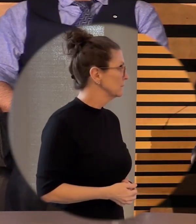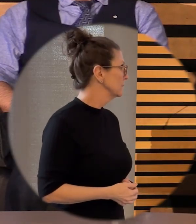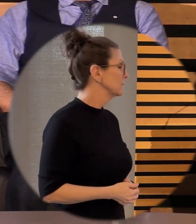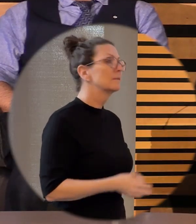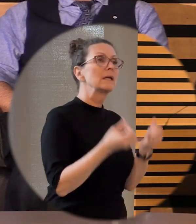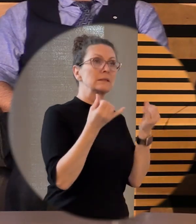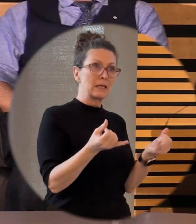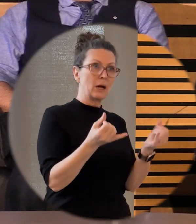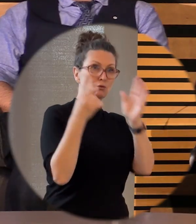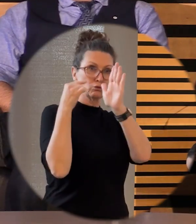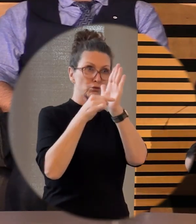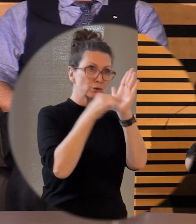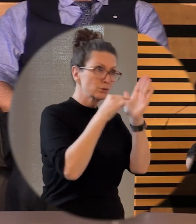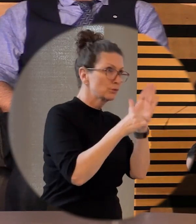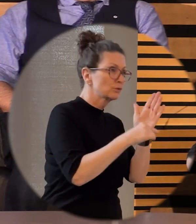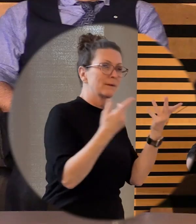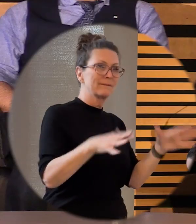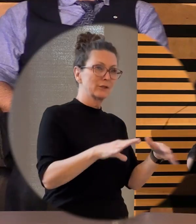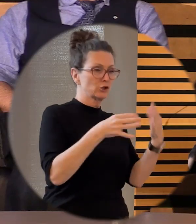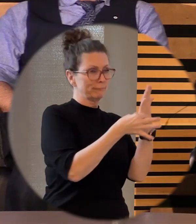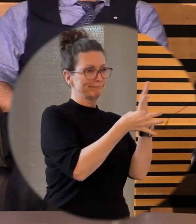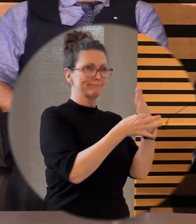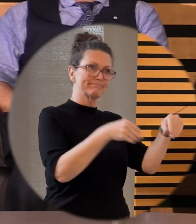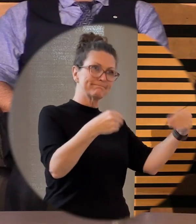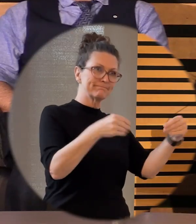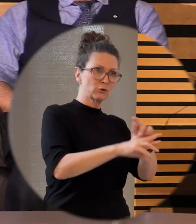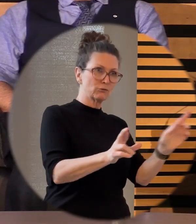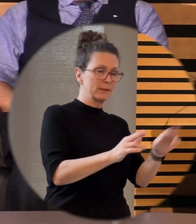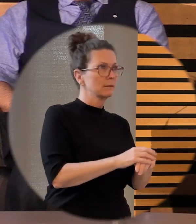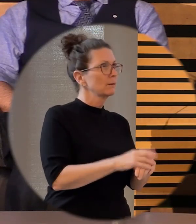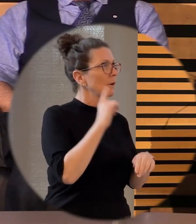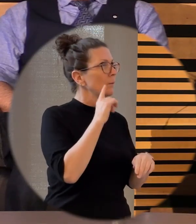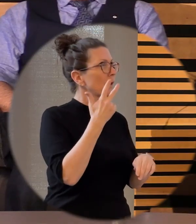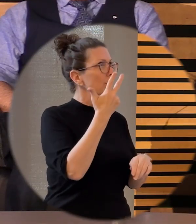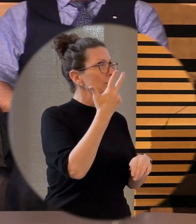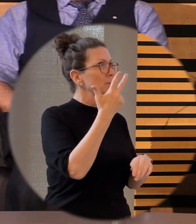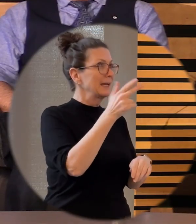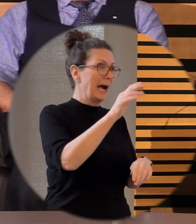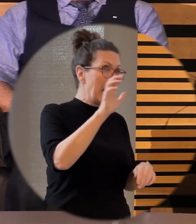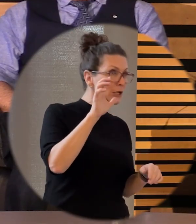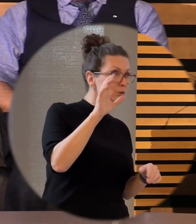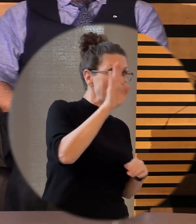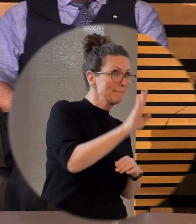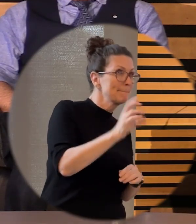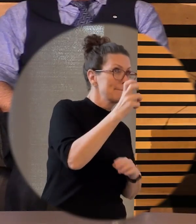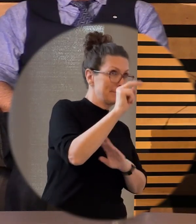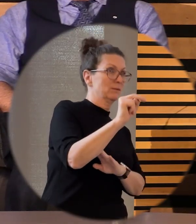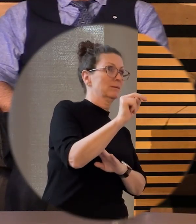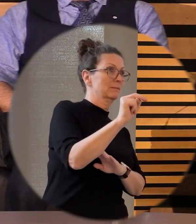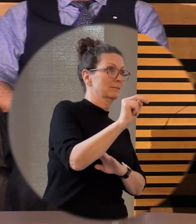the AFN put out a document requesting I think it was $300 billion to fix the infra infrastructure